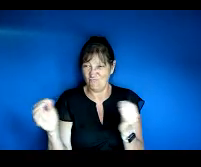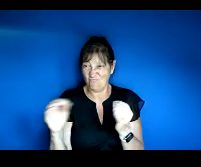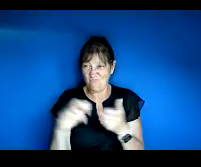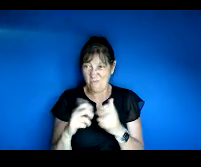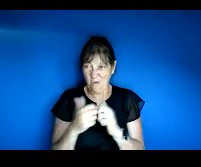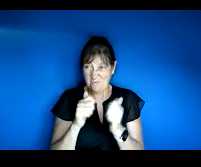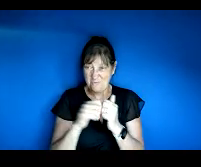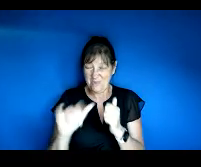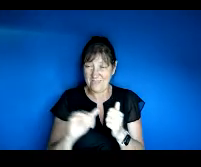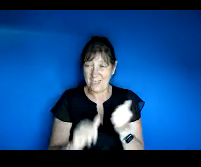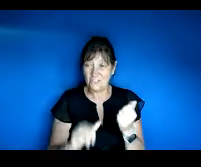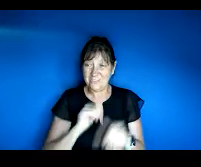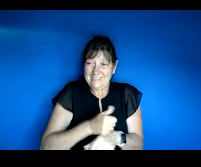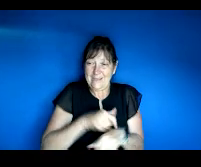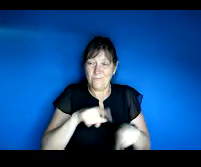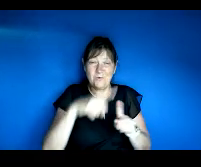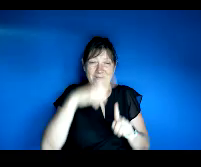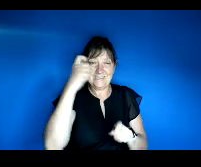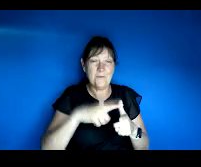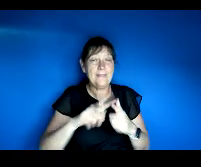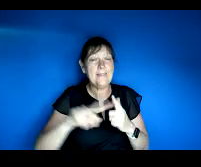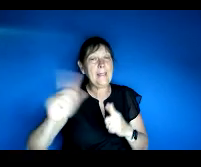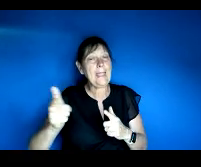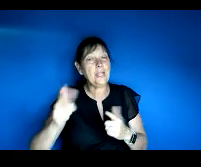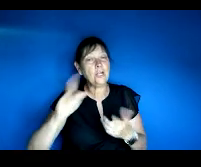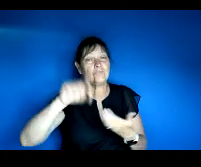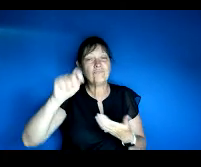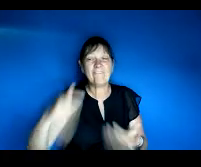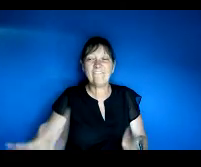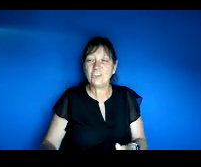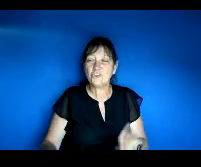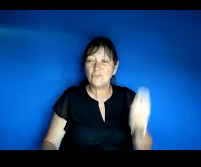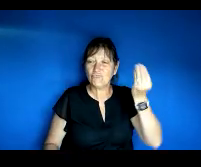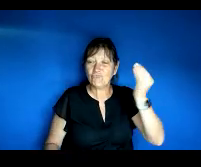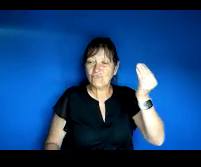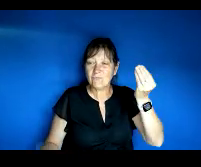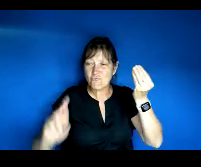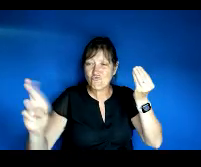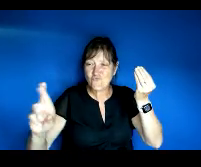to have to worry about if and when that situation might arise.